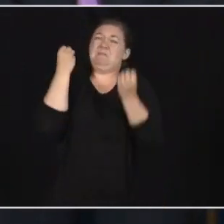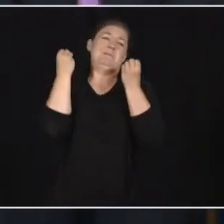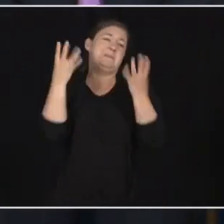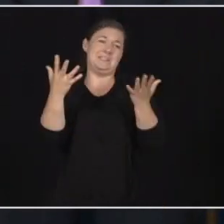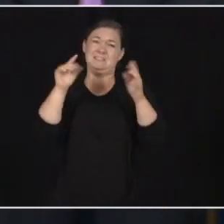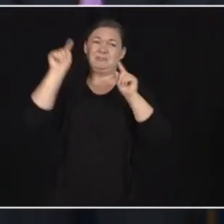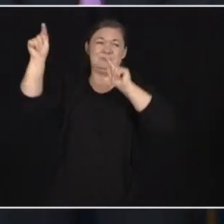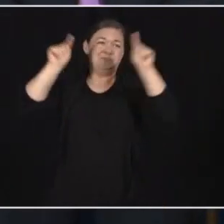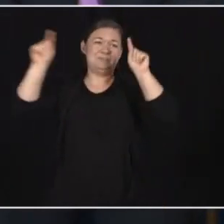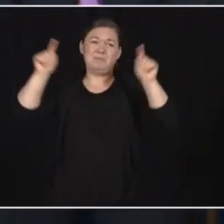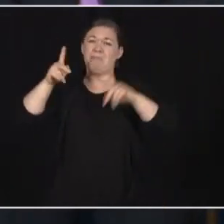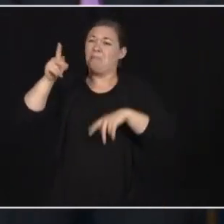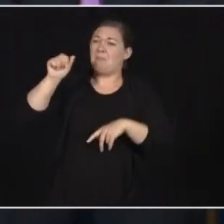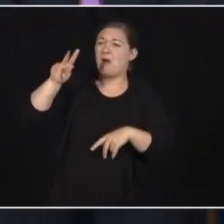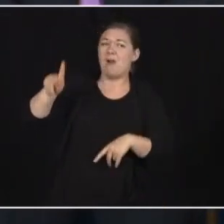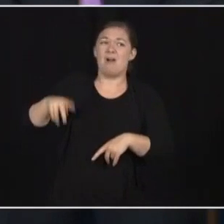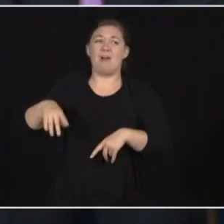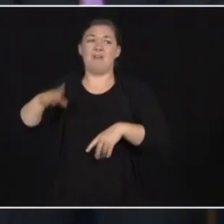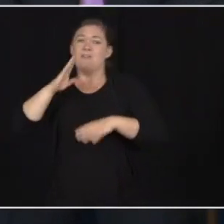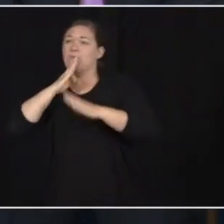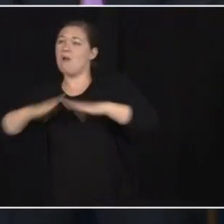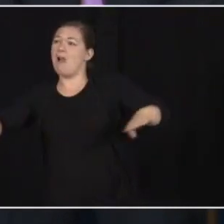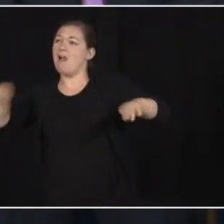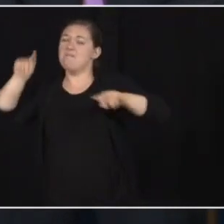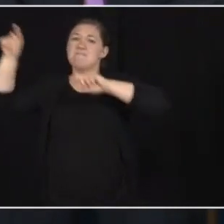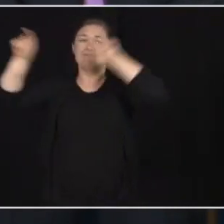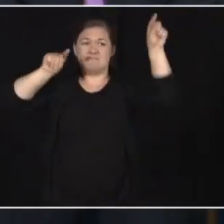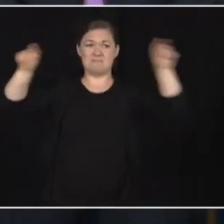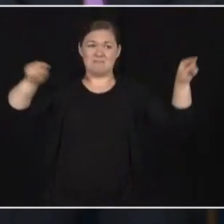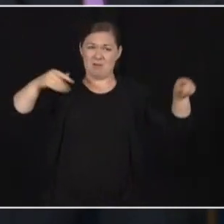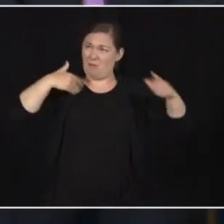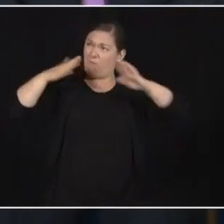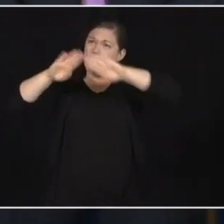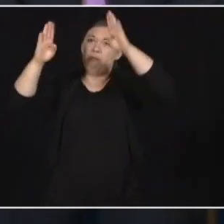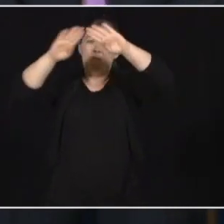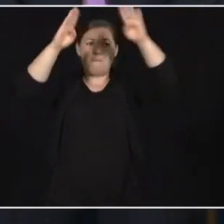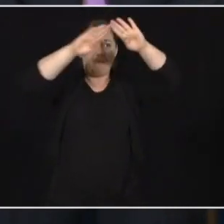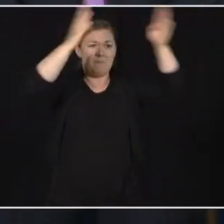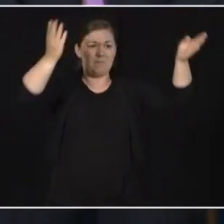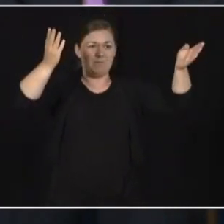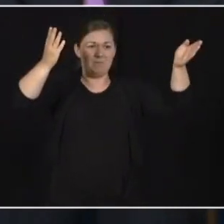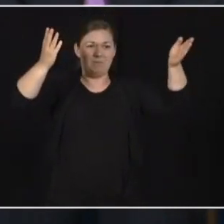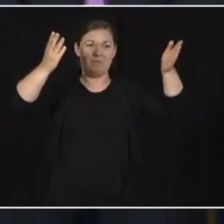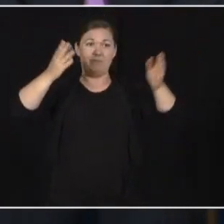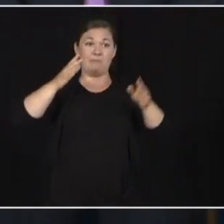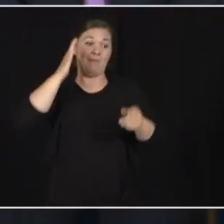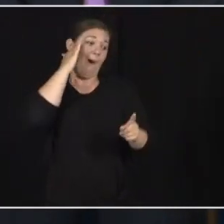Find a more secluded beach. We have a lot of parks around the province that are open right now.